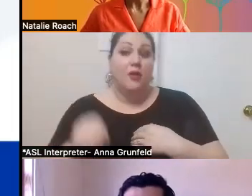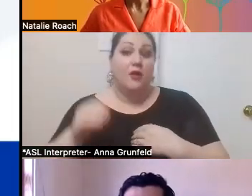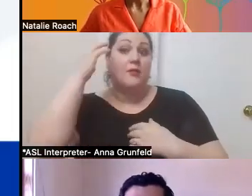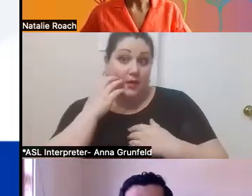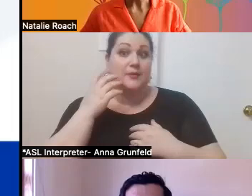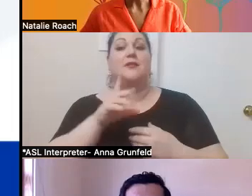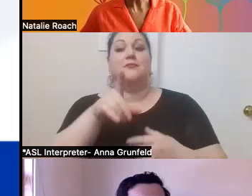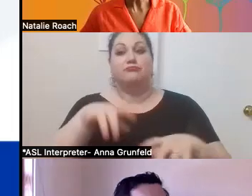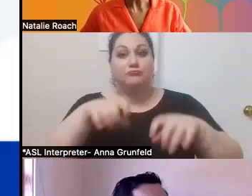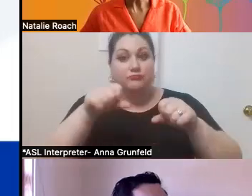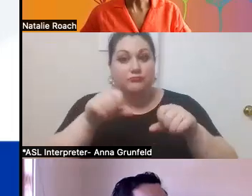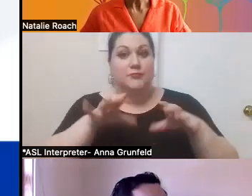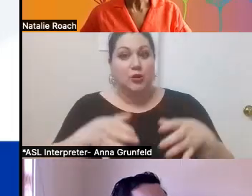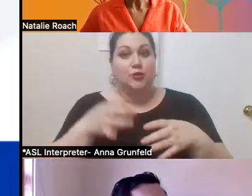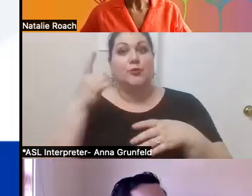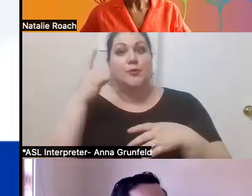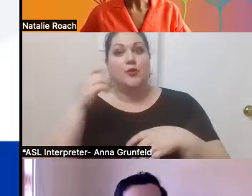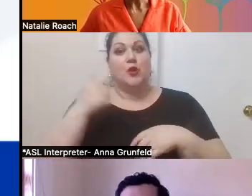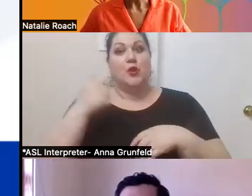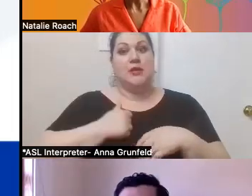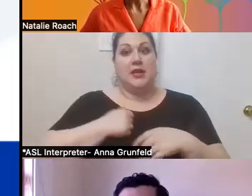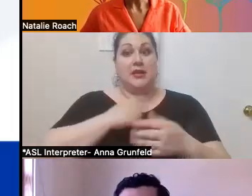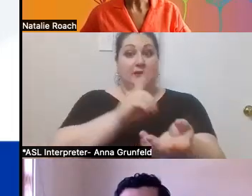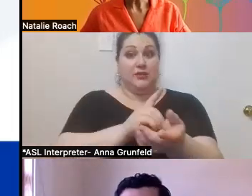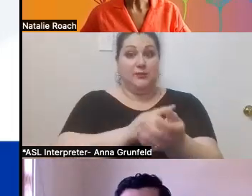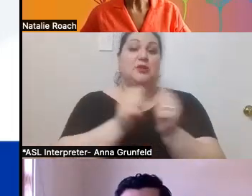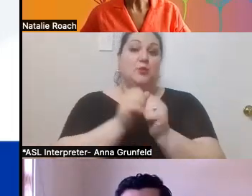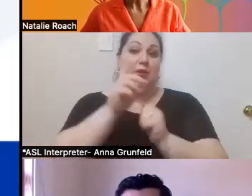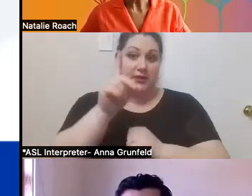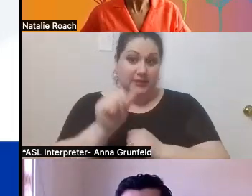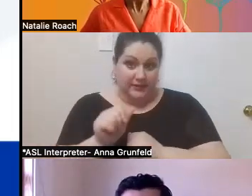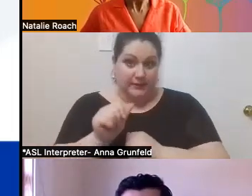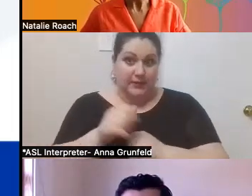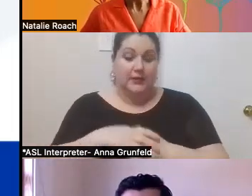He will soon be joining EDI advisory groups at the